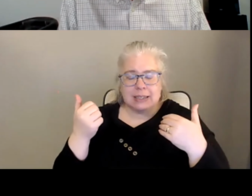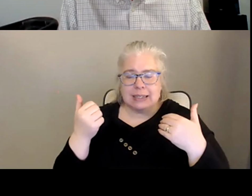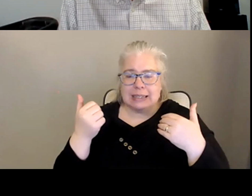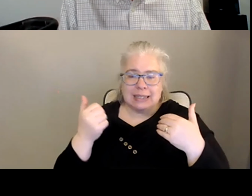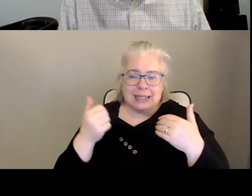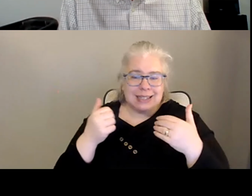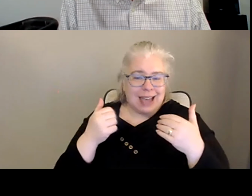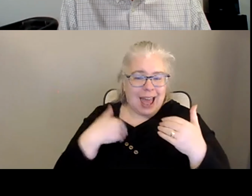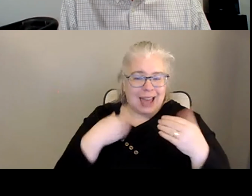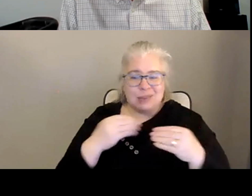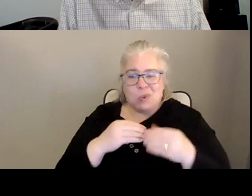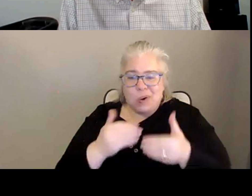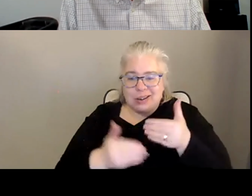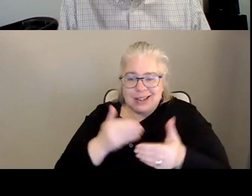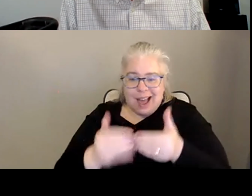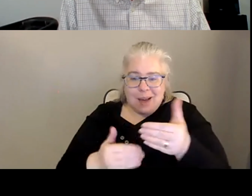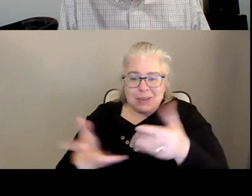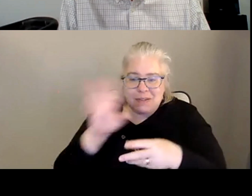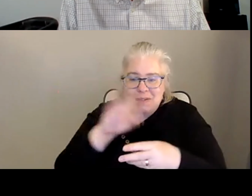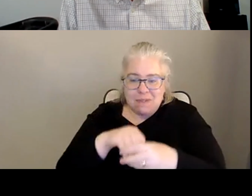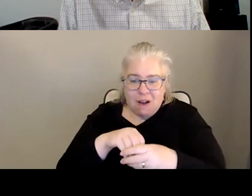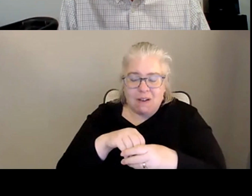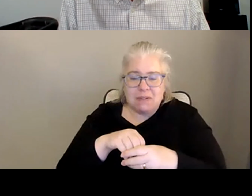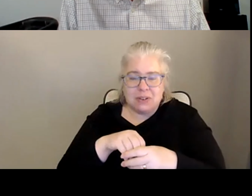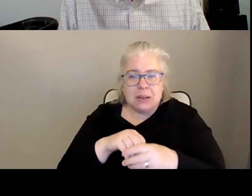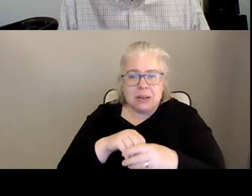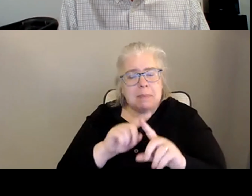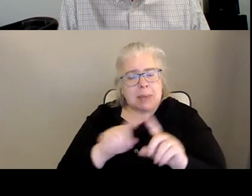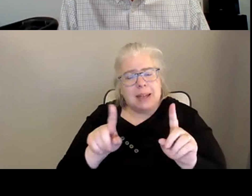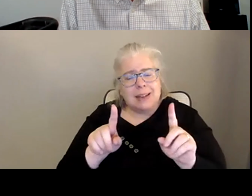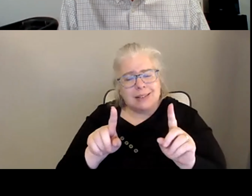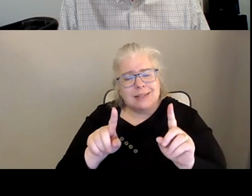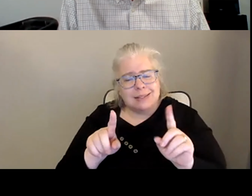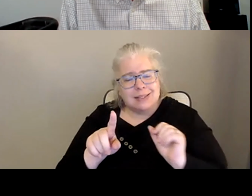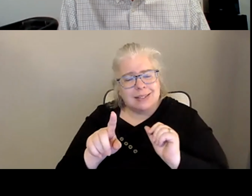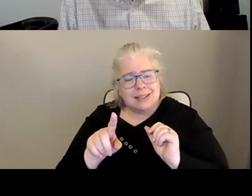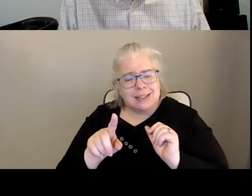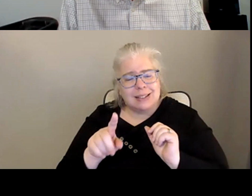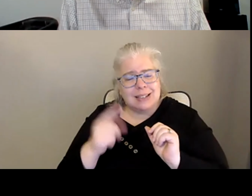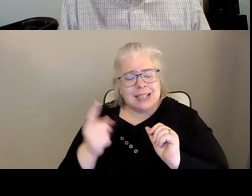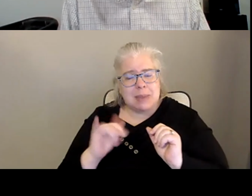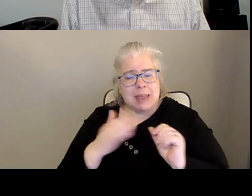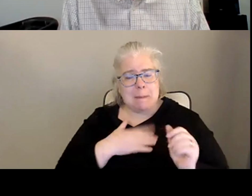and getting an interpreter there to help you. But it's one of the things that my team